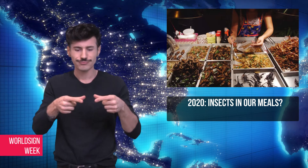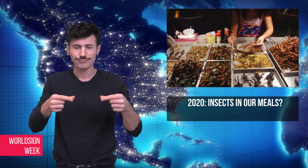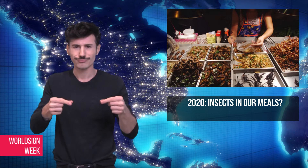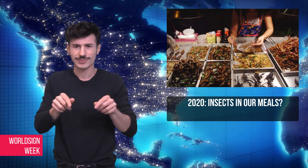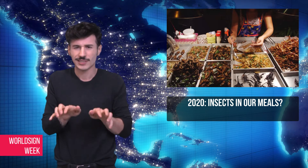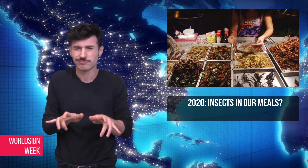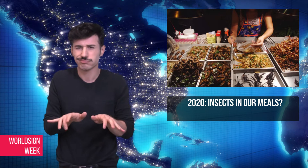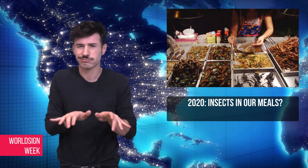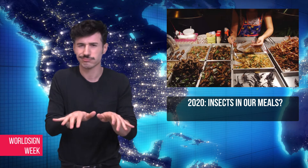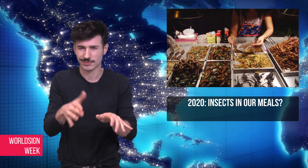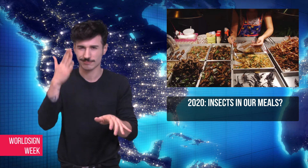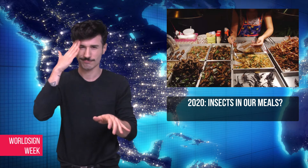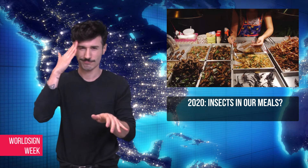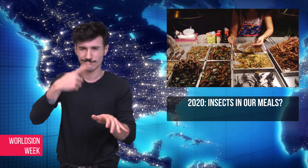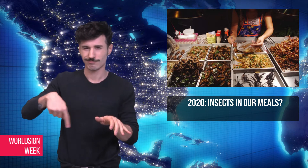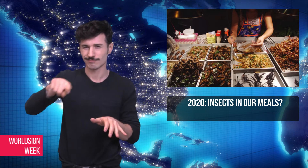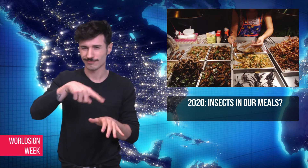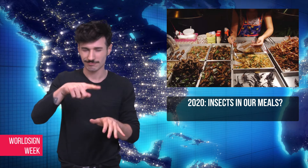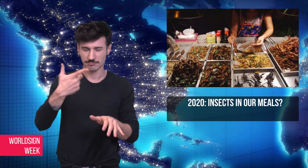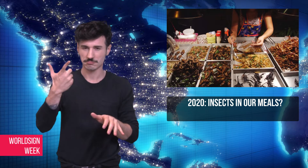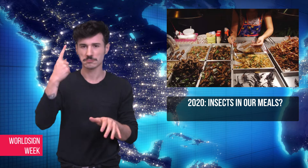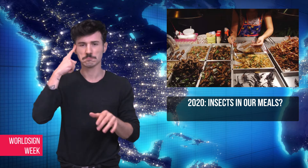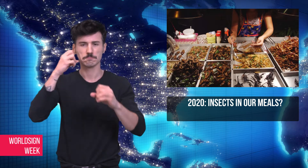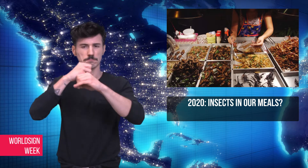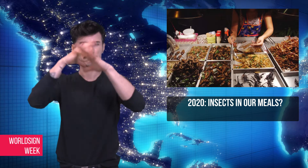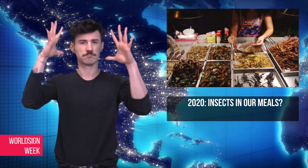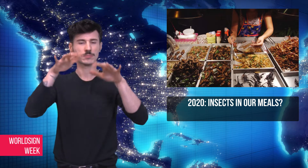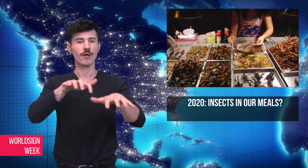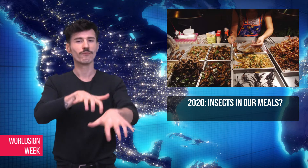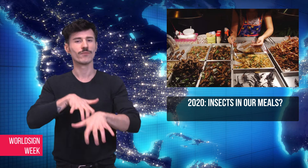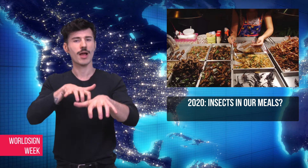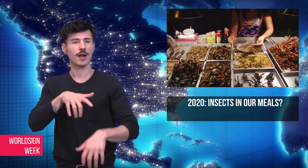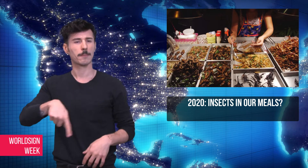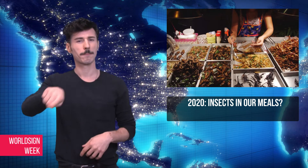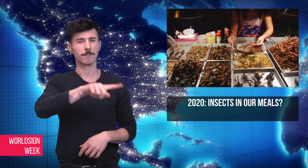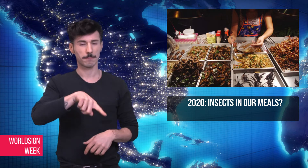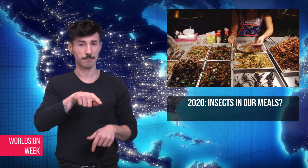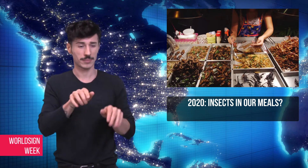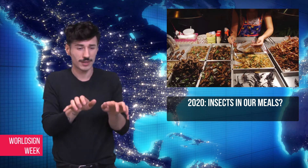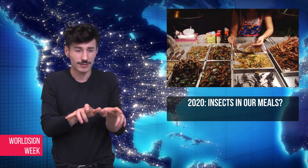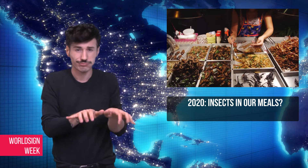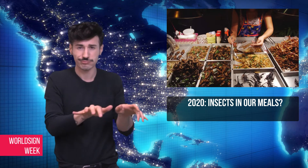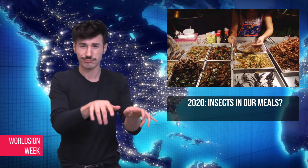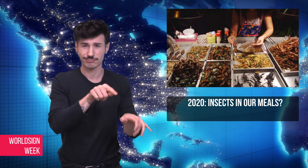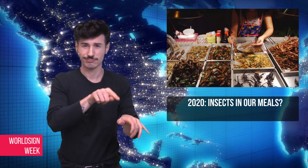Cockroaches bred on a roach farm would require only